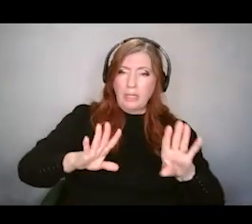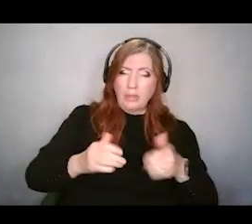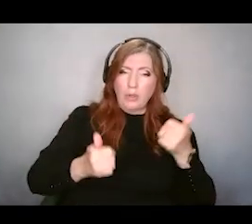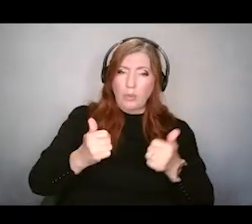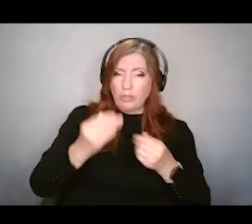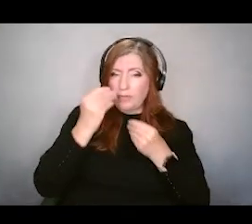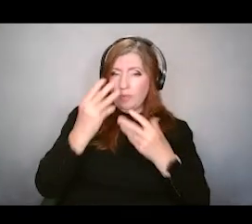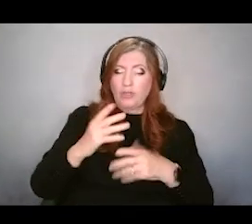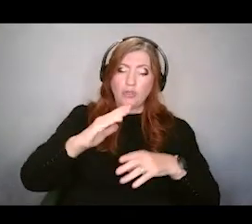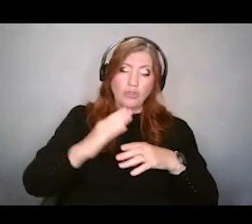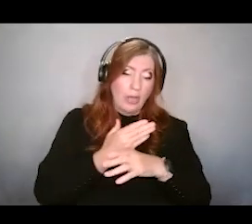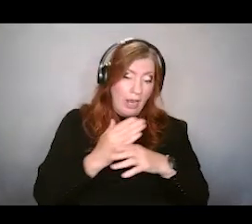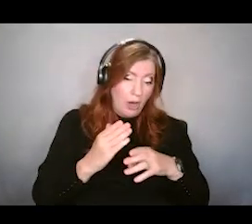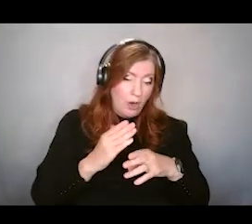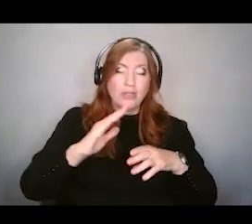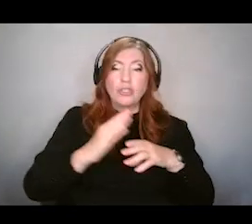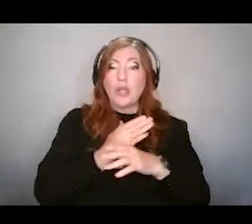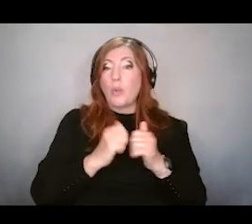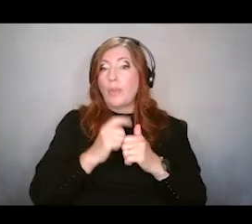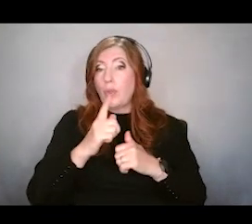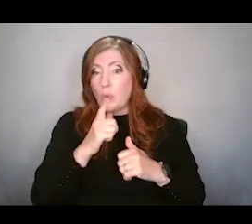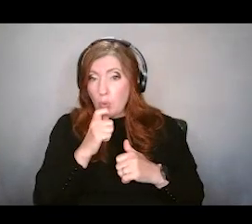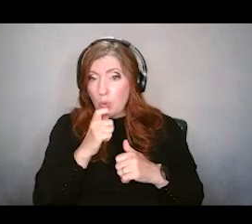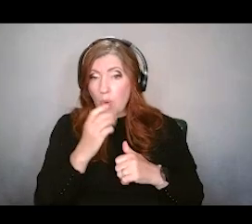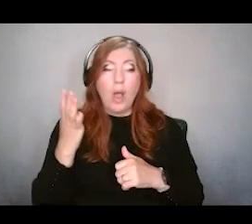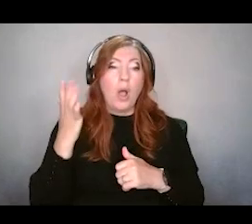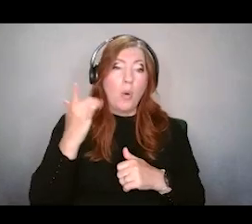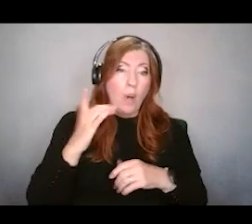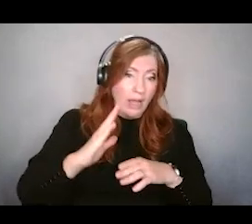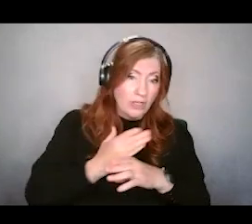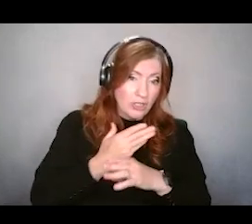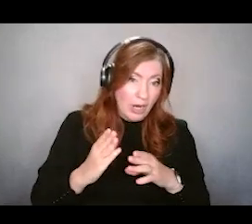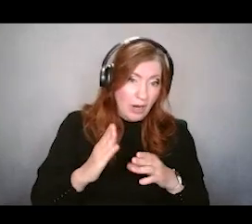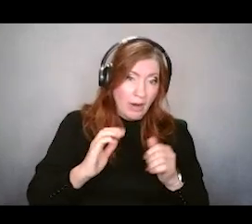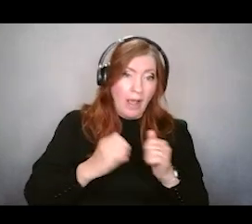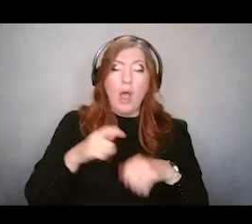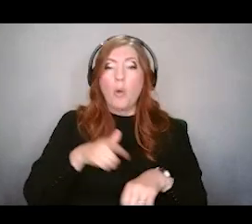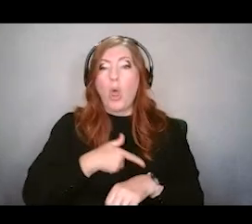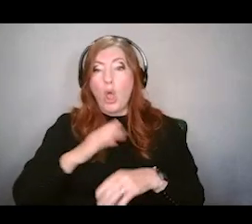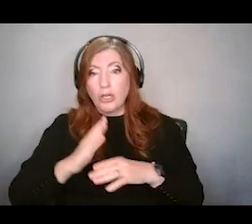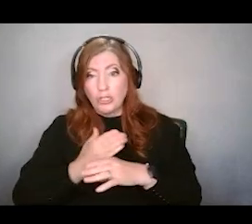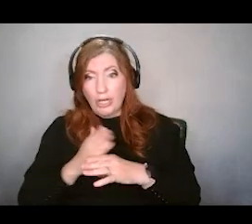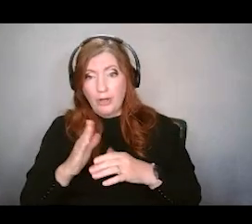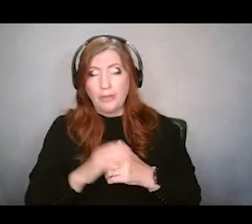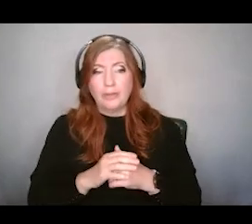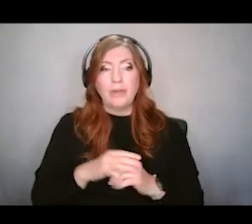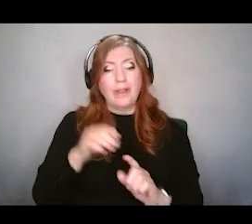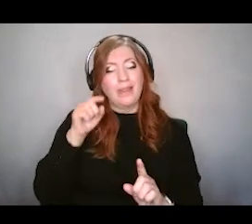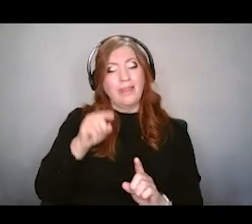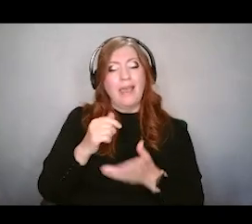with whom, why, and for how long. This helps keep everyone on the